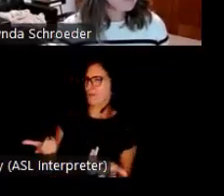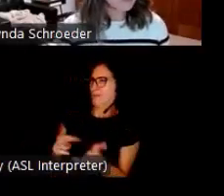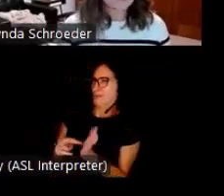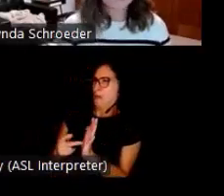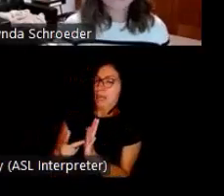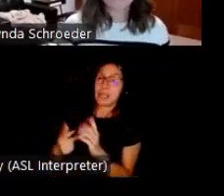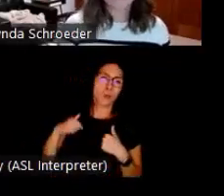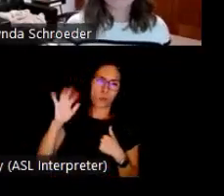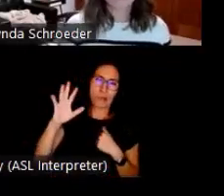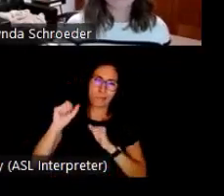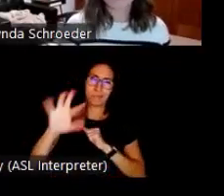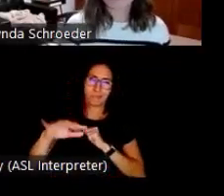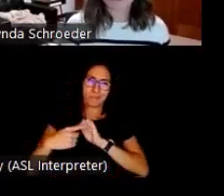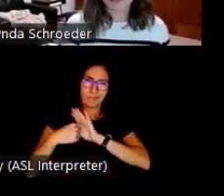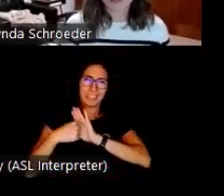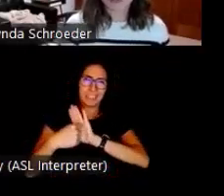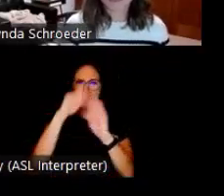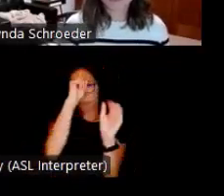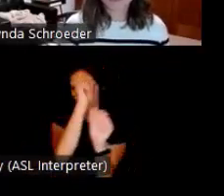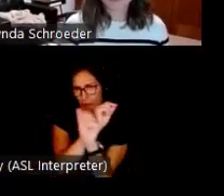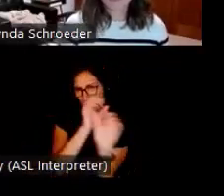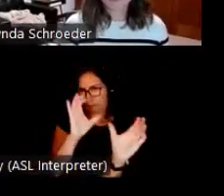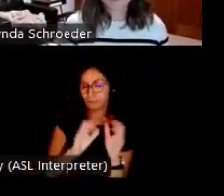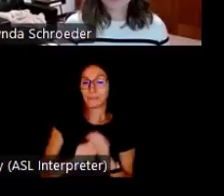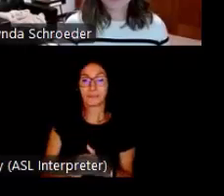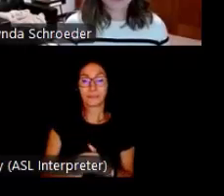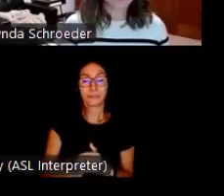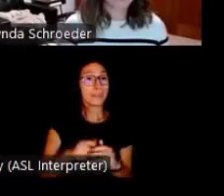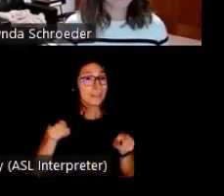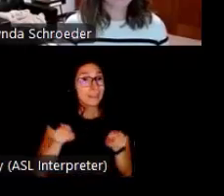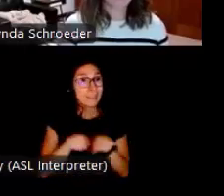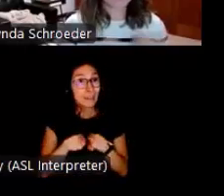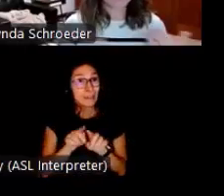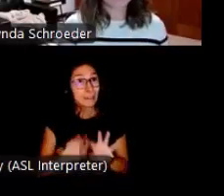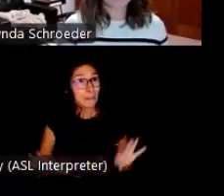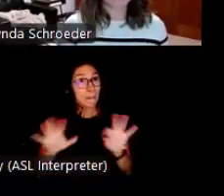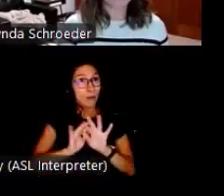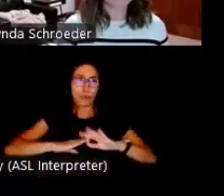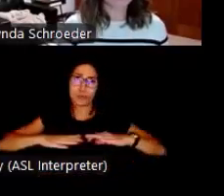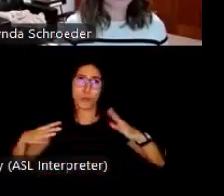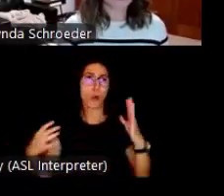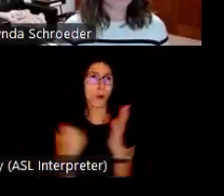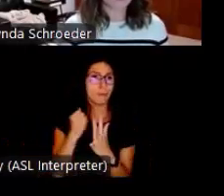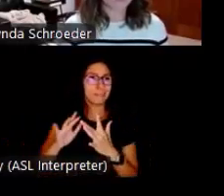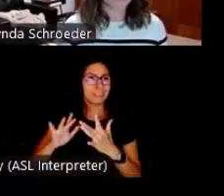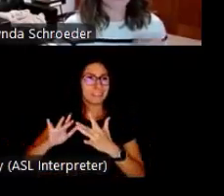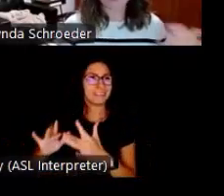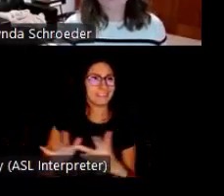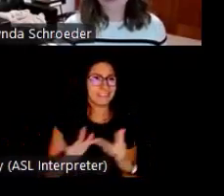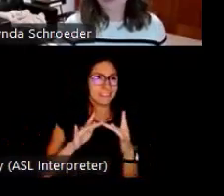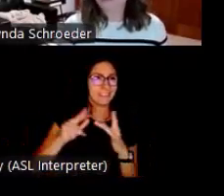It's also important that you utilize networks. Given the network that you're all in, you may have a lot of colleagues.